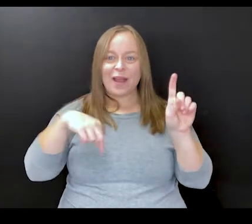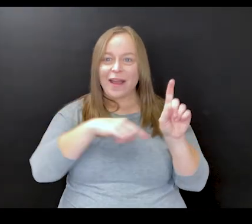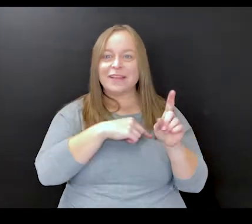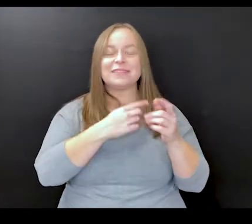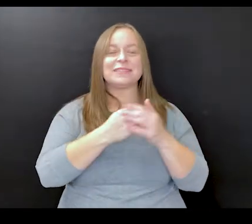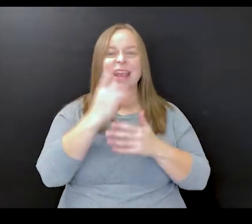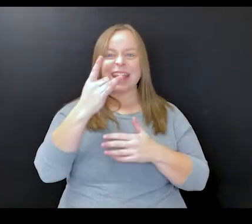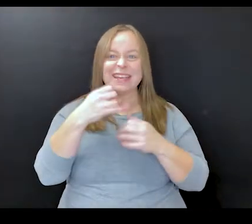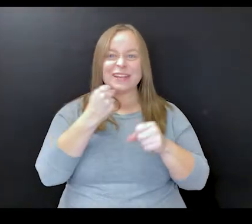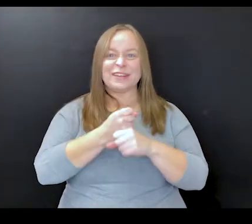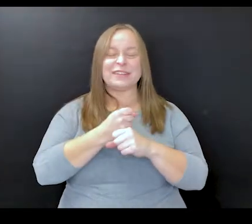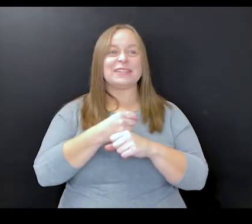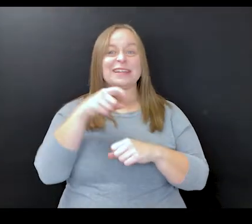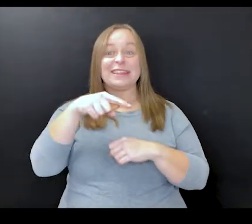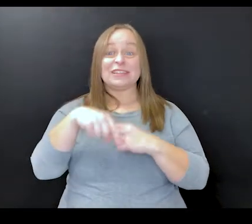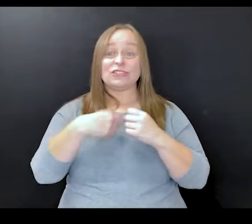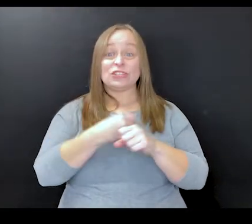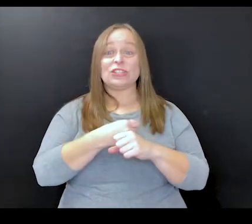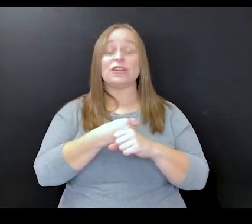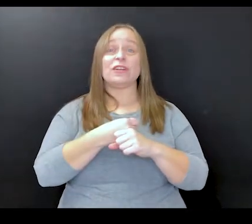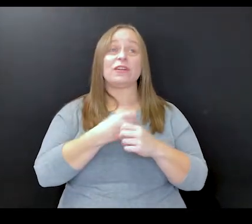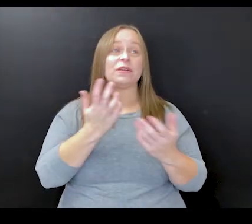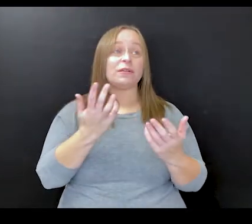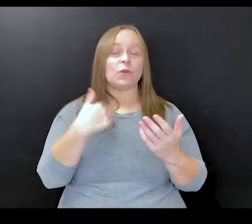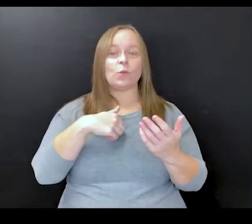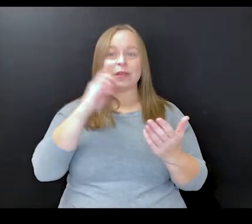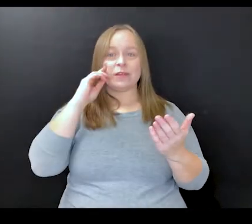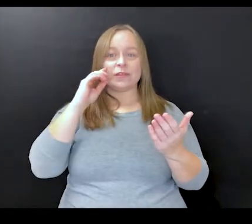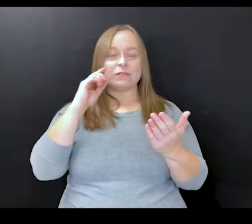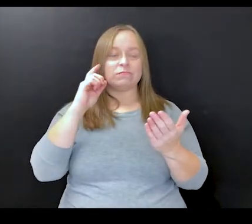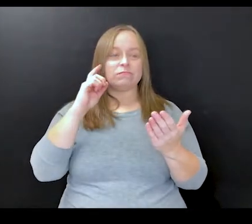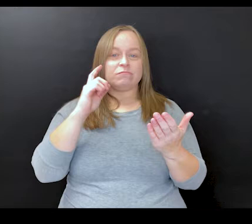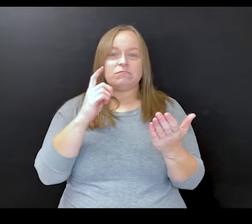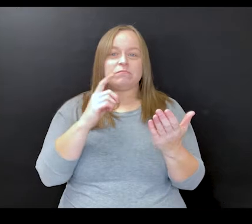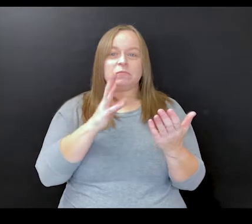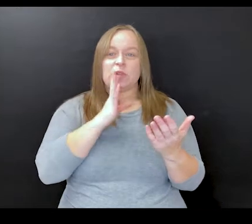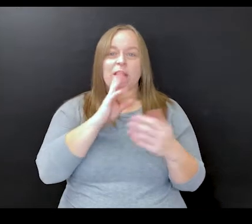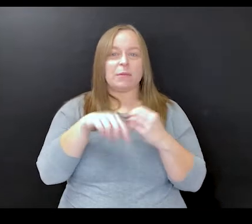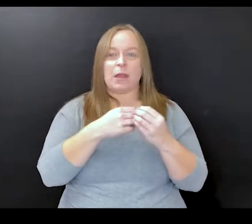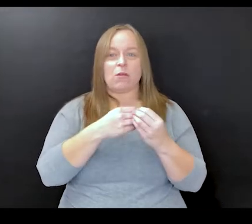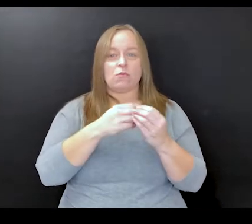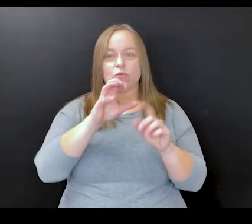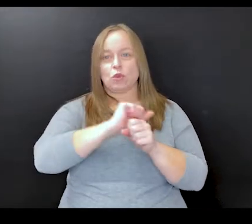And, you know, during this year we've addressed COVID in many different ways.